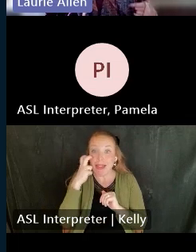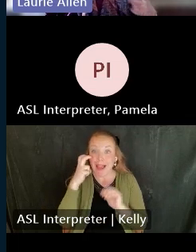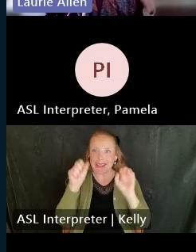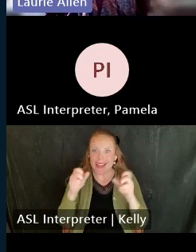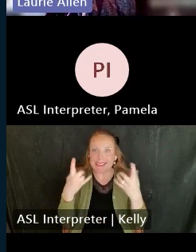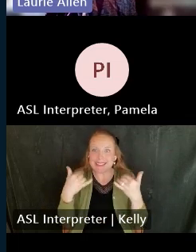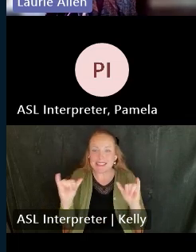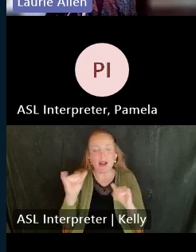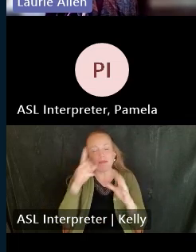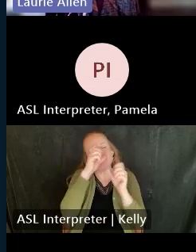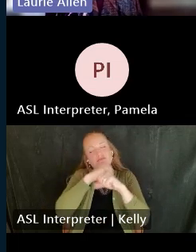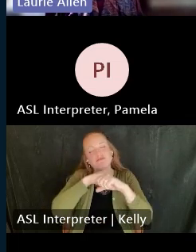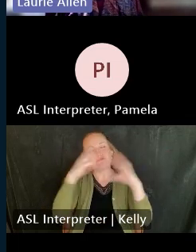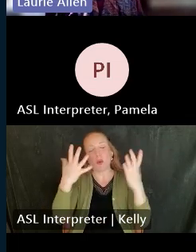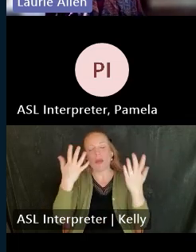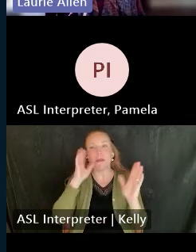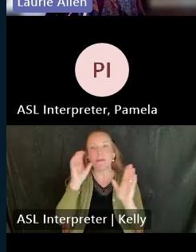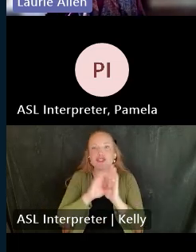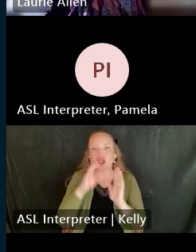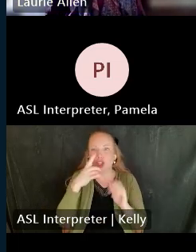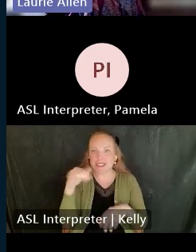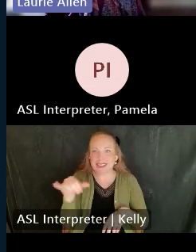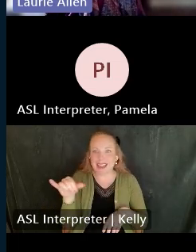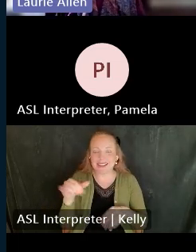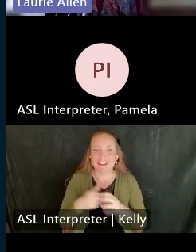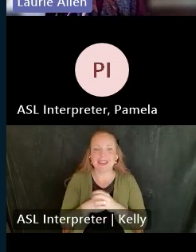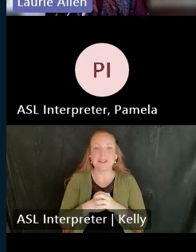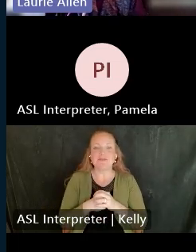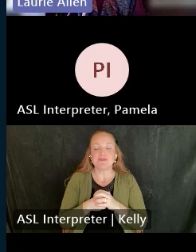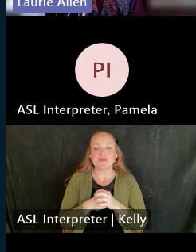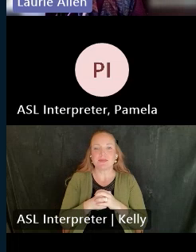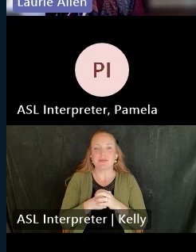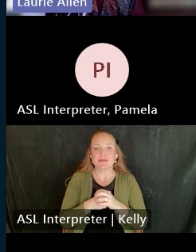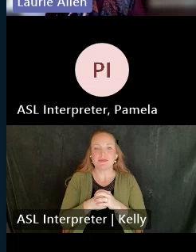And so what I'm encouraged by is the ease